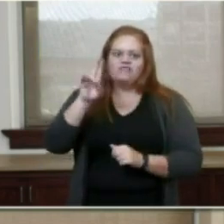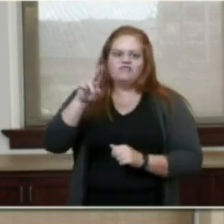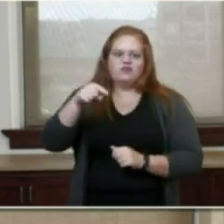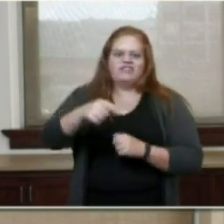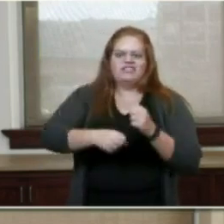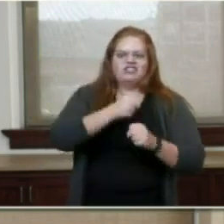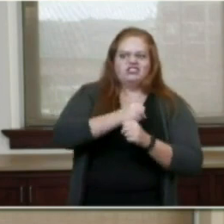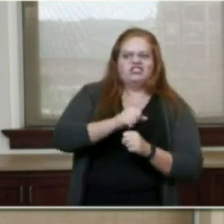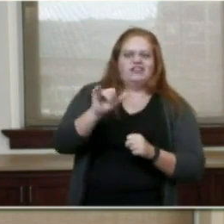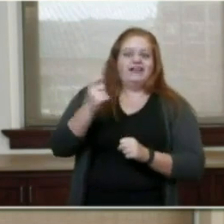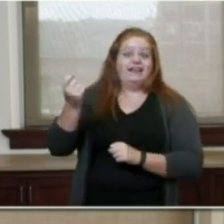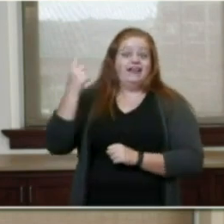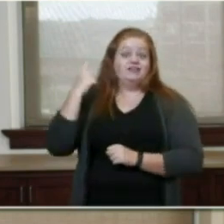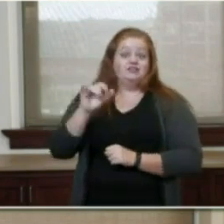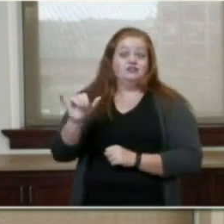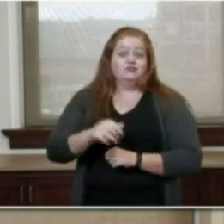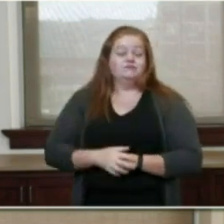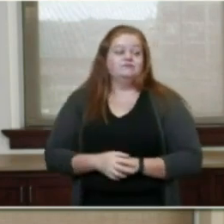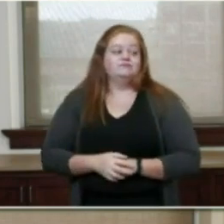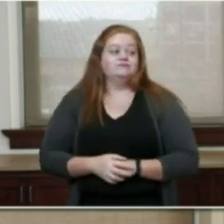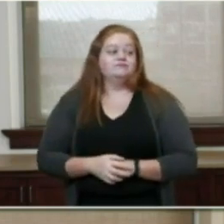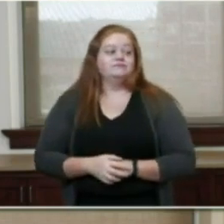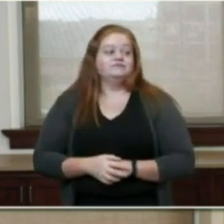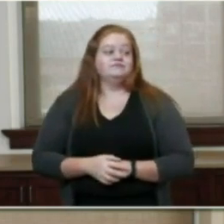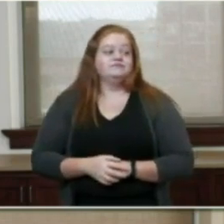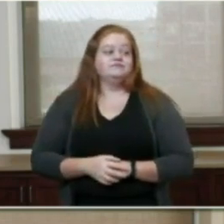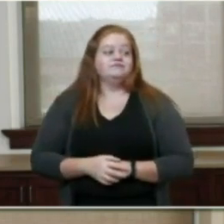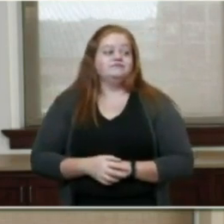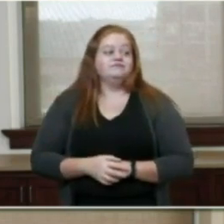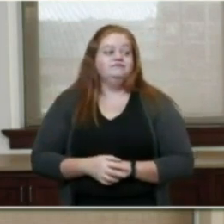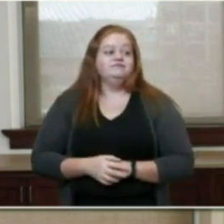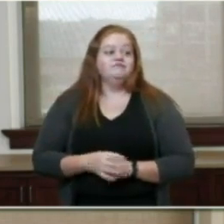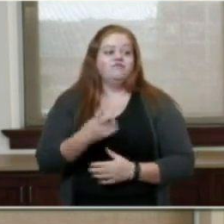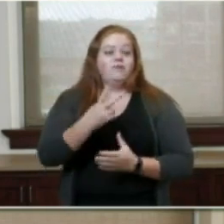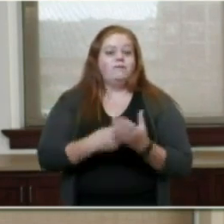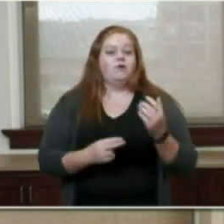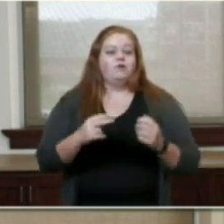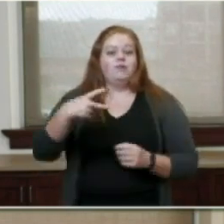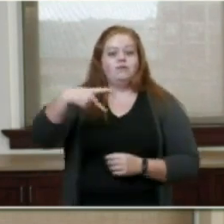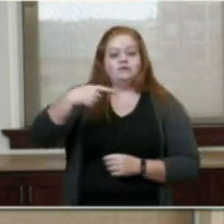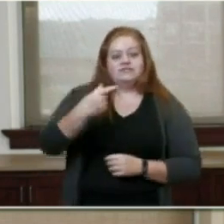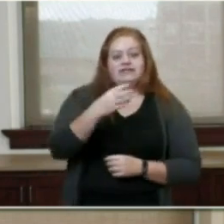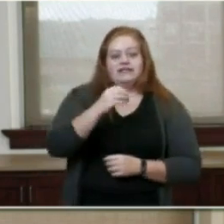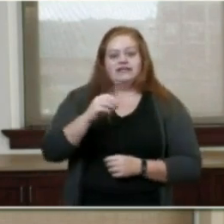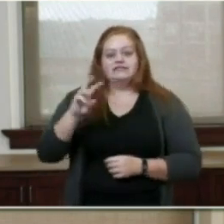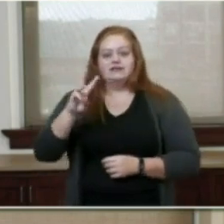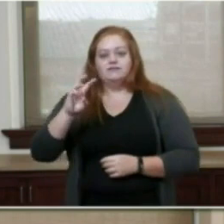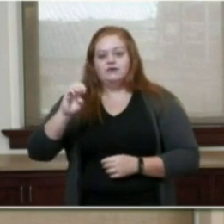last year. This next question is from both the post gazette N. W. E. S. A. Have